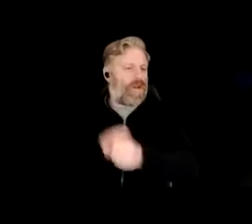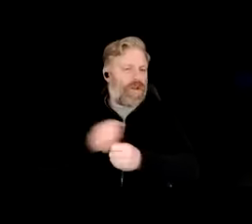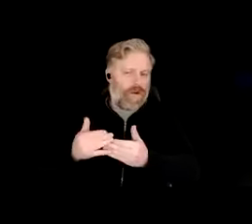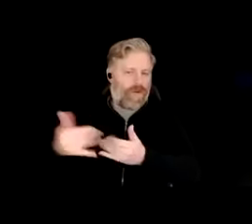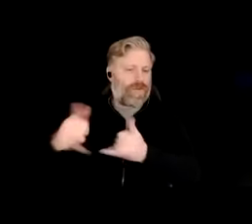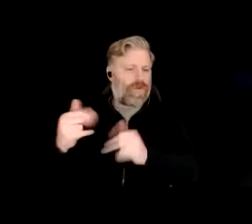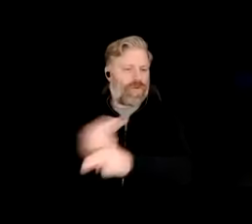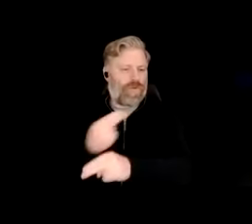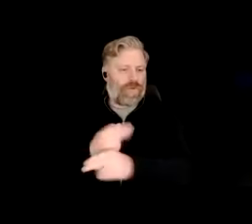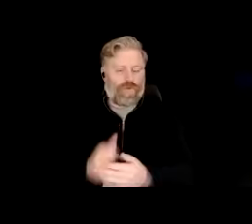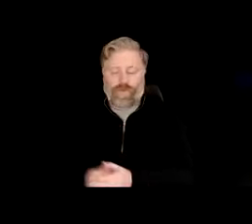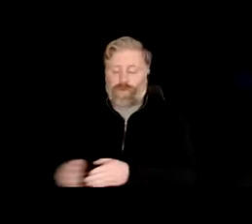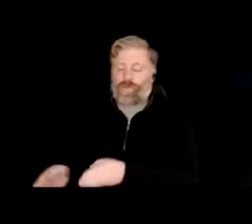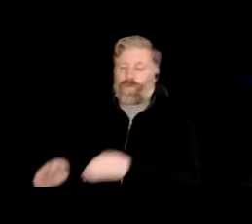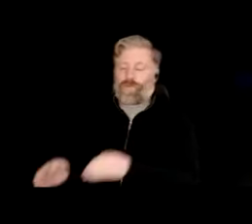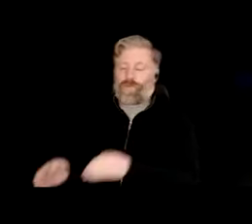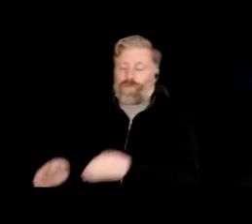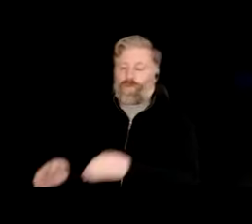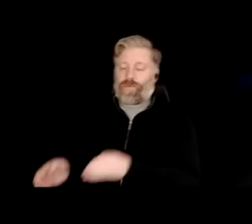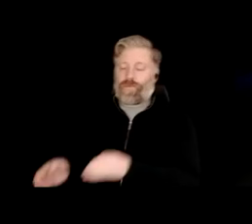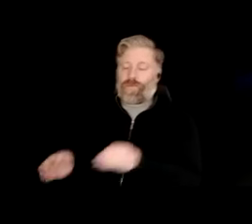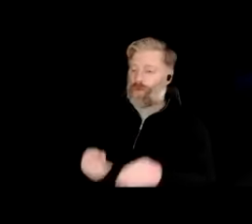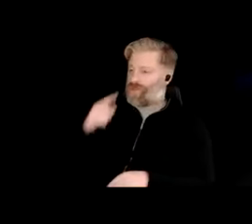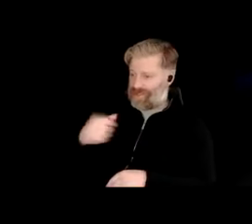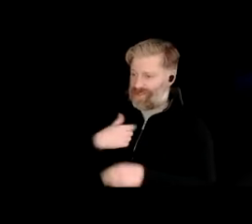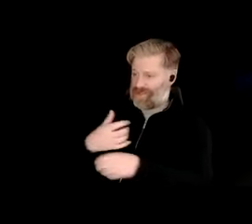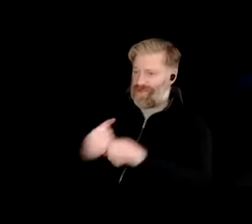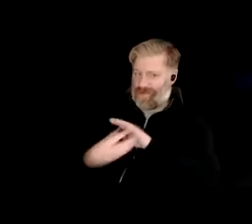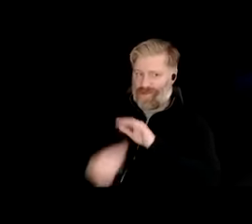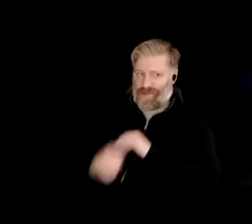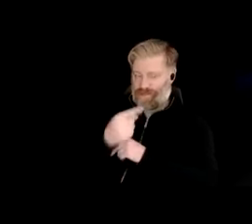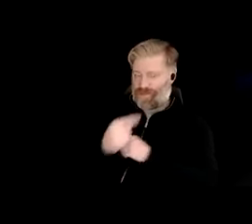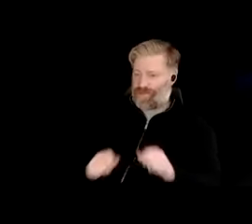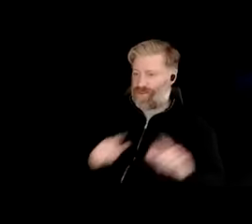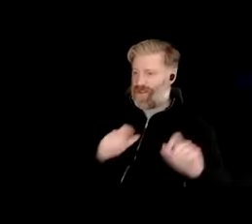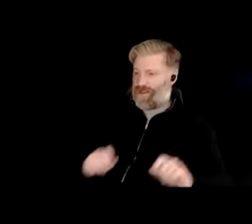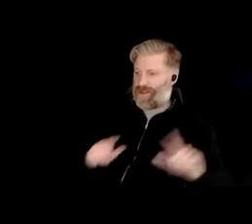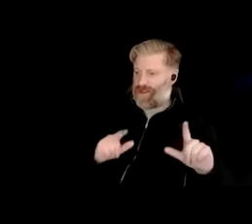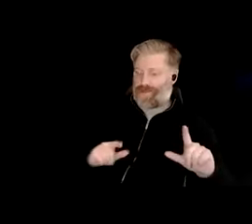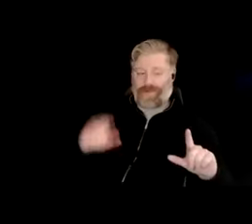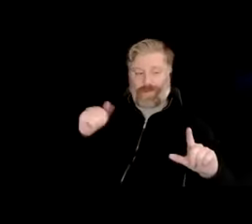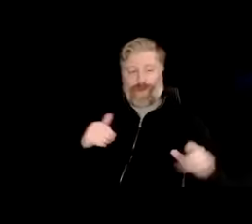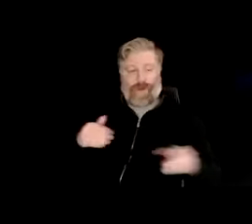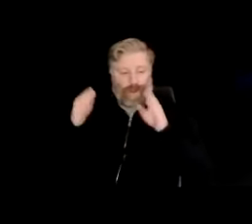[Scott] Another question, can we get a copy of the slides? And it looks like somebody else, being so helpful,